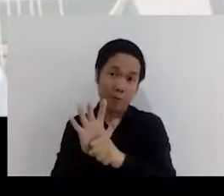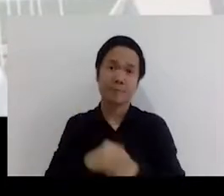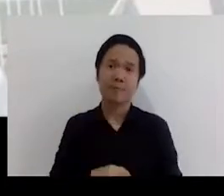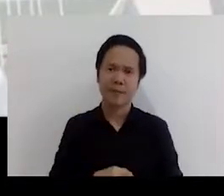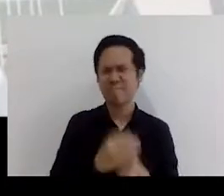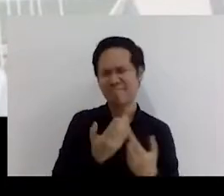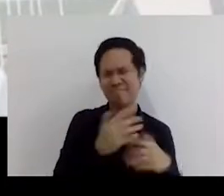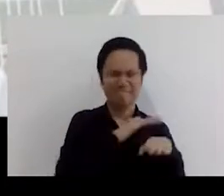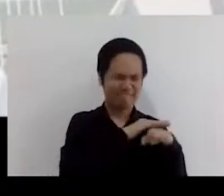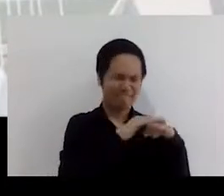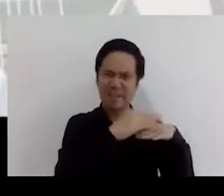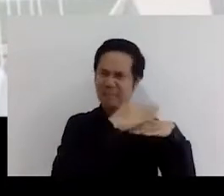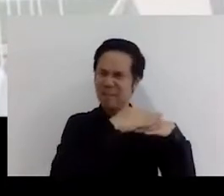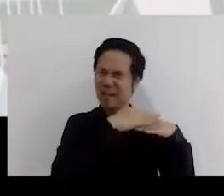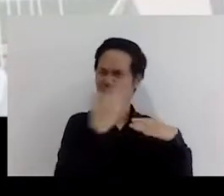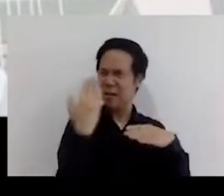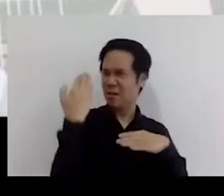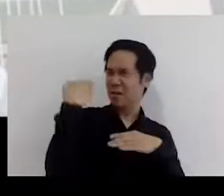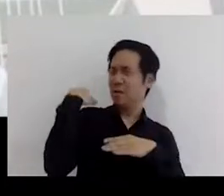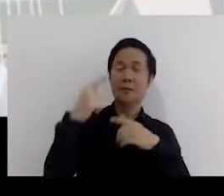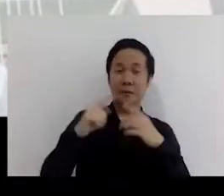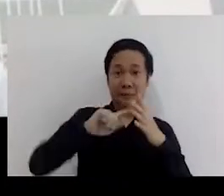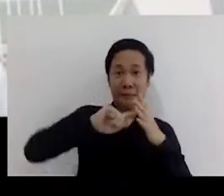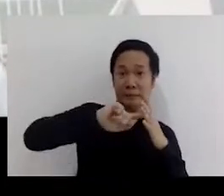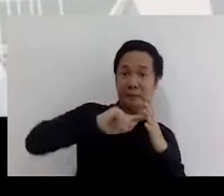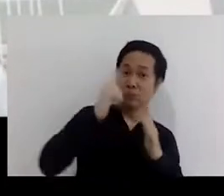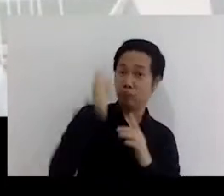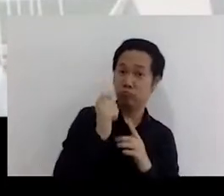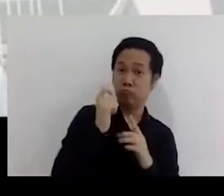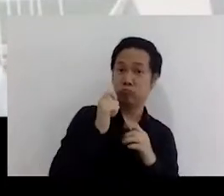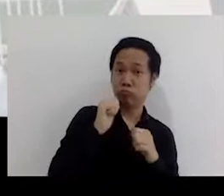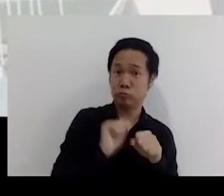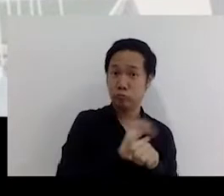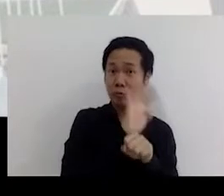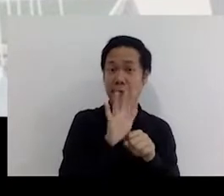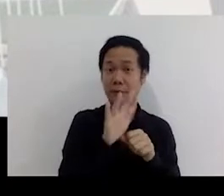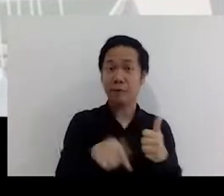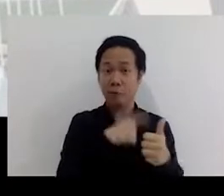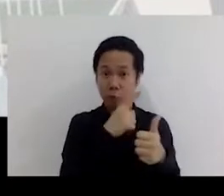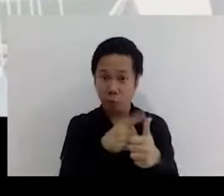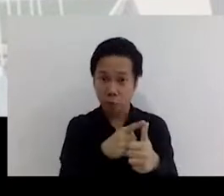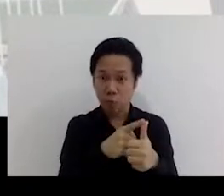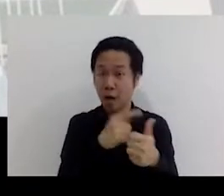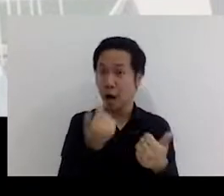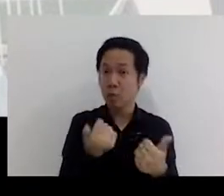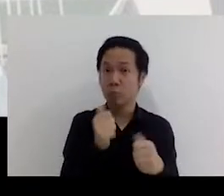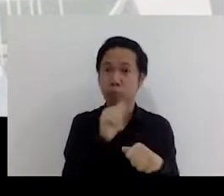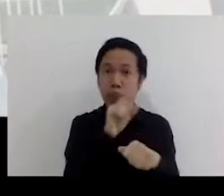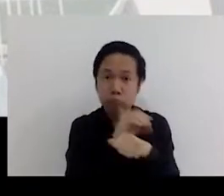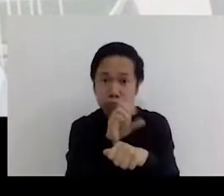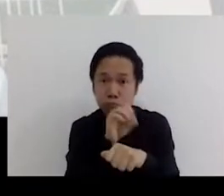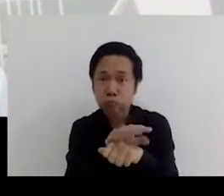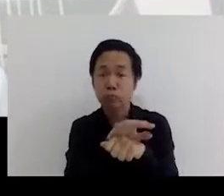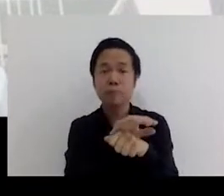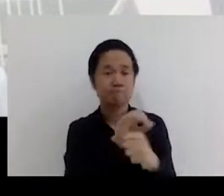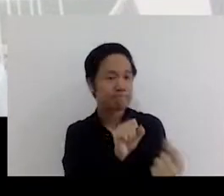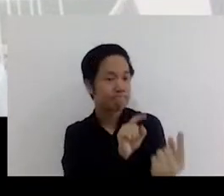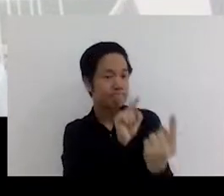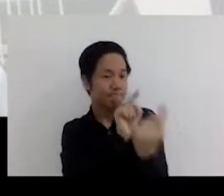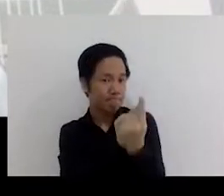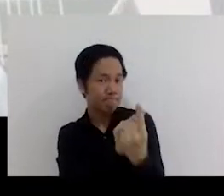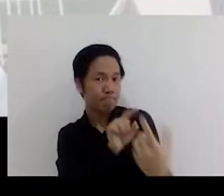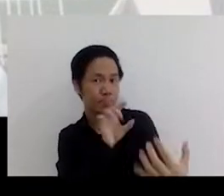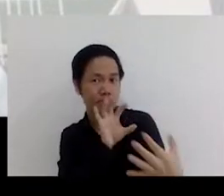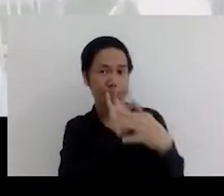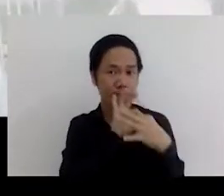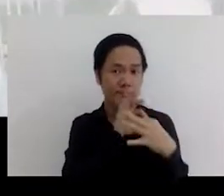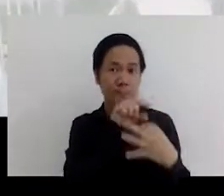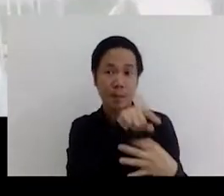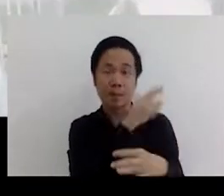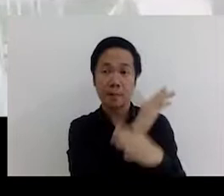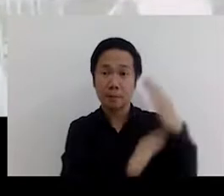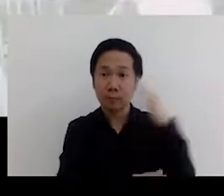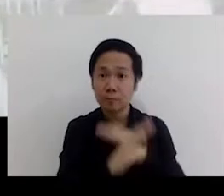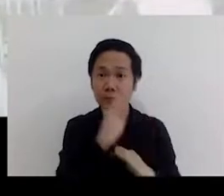including standards on consultation and partnership with persons with disabilities on providing access to goods and services on the delivery of